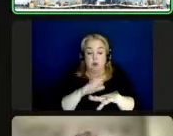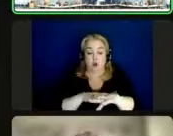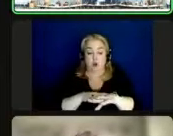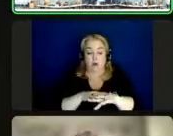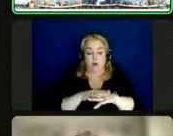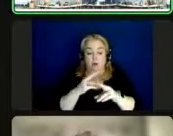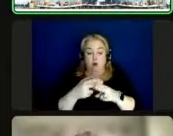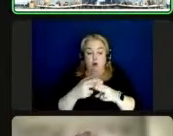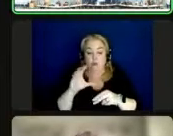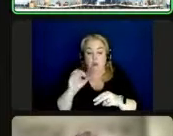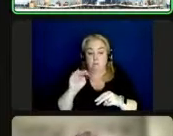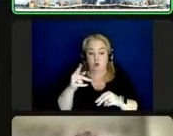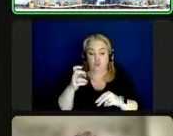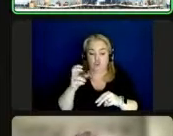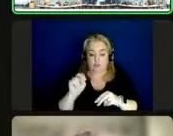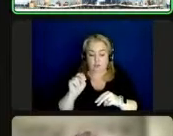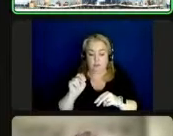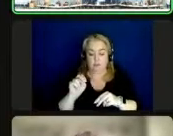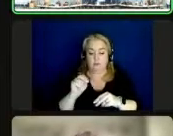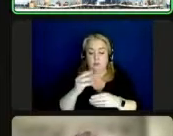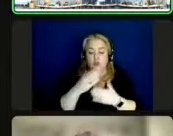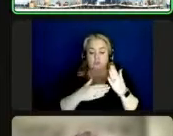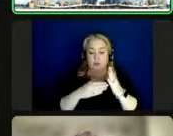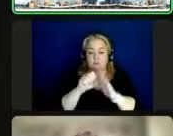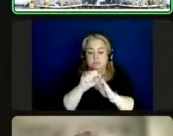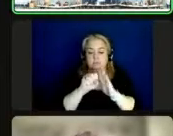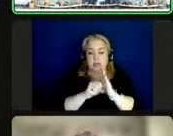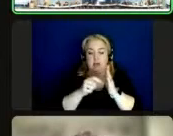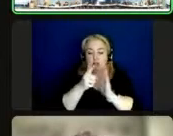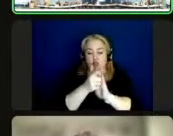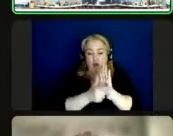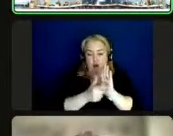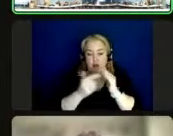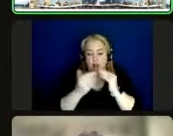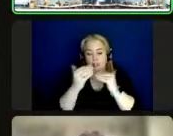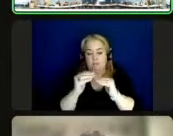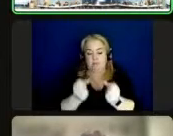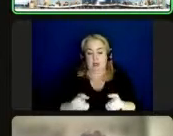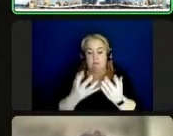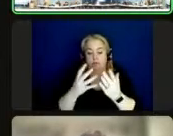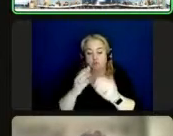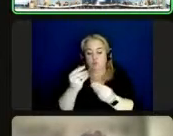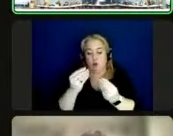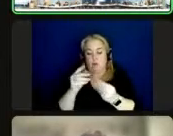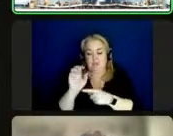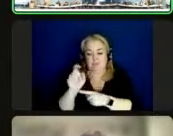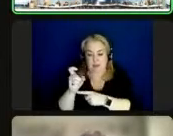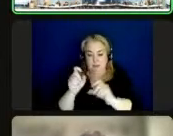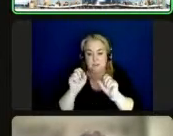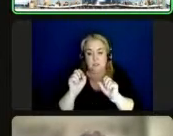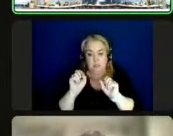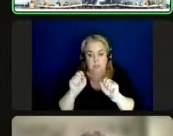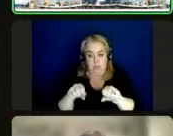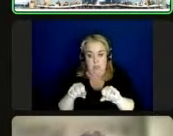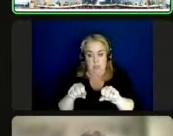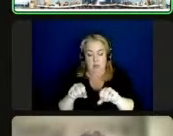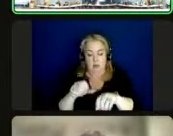LOCAL LEVIES ARE DUE TO SOMETHING CALLED COMPRESSION